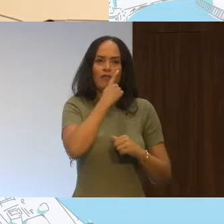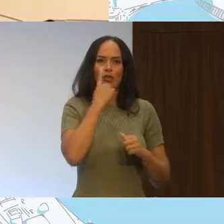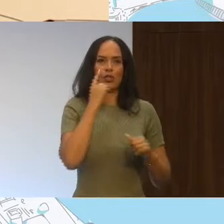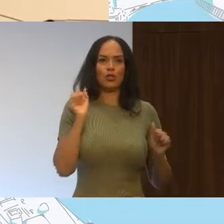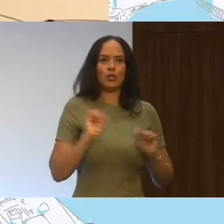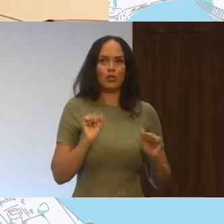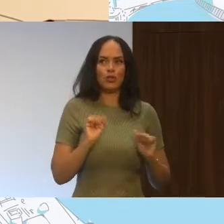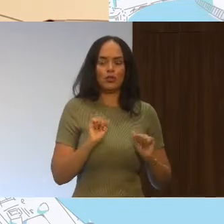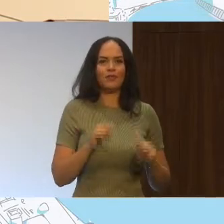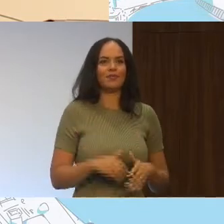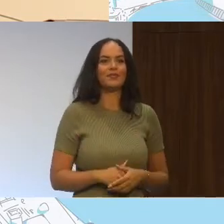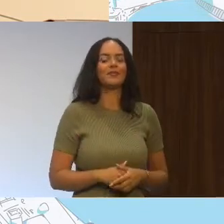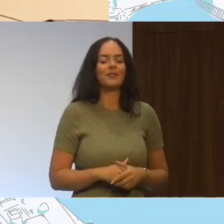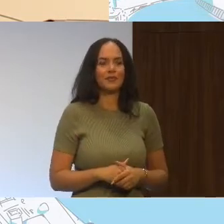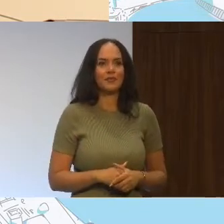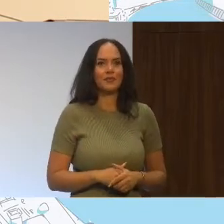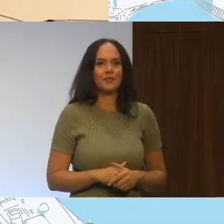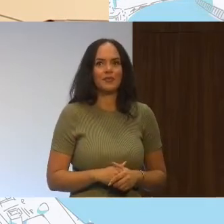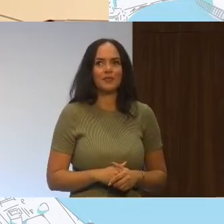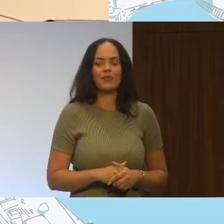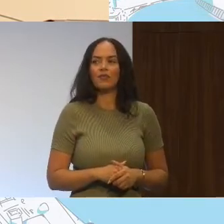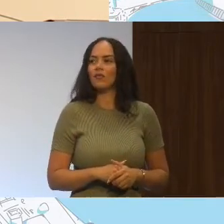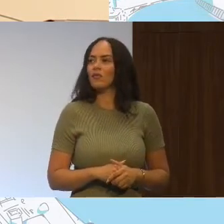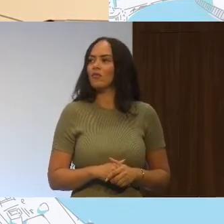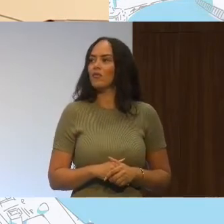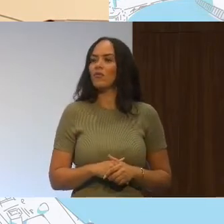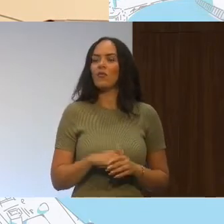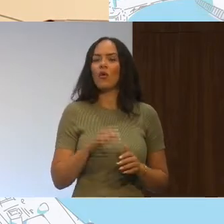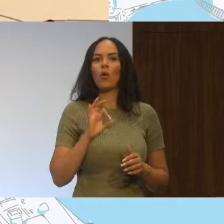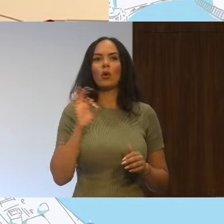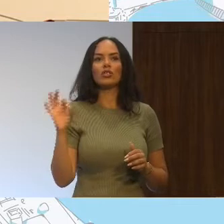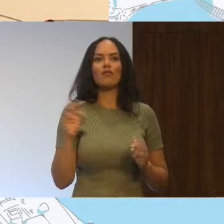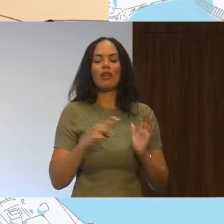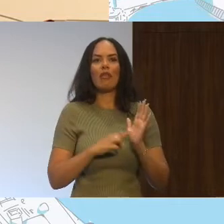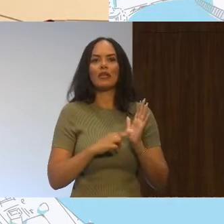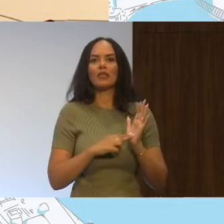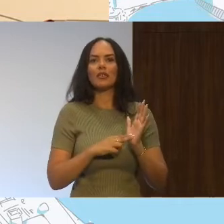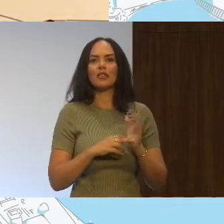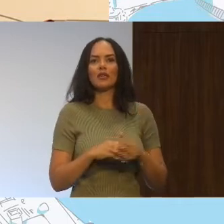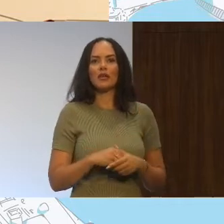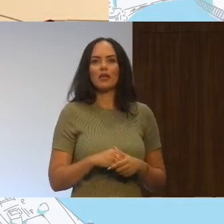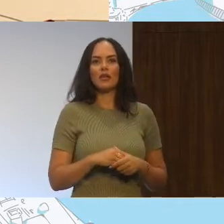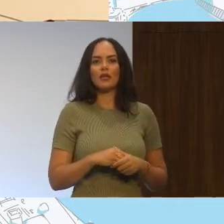Thank you. For Nahzia I think so. As for migraines in children and adolescents, how often do these